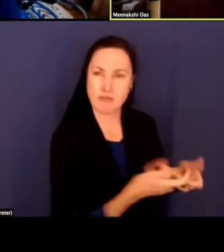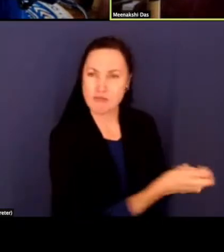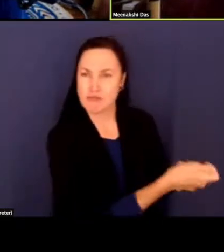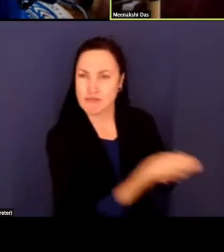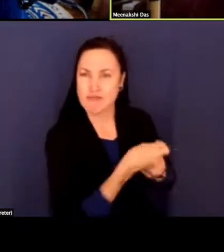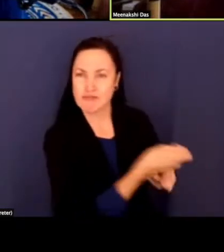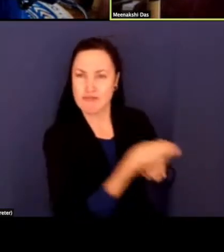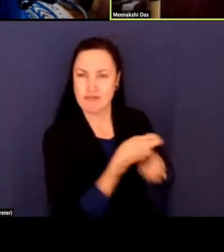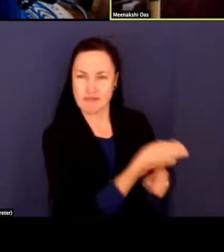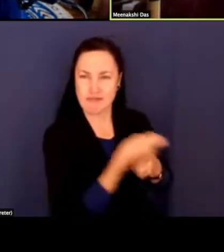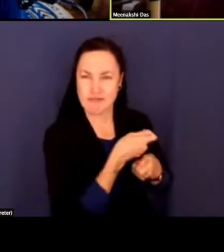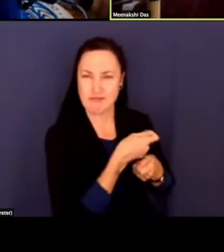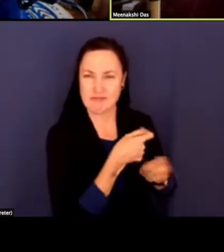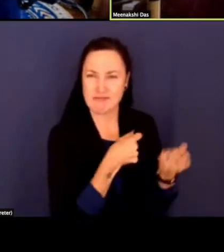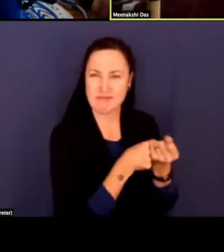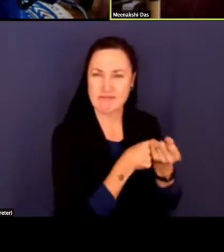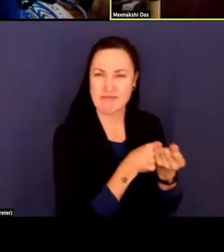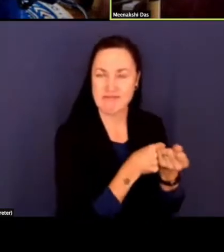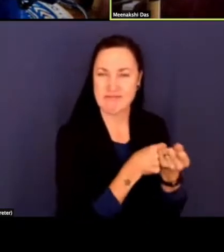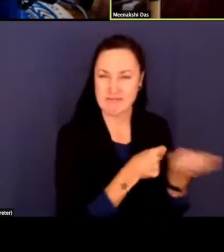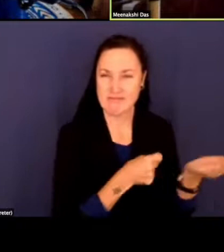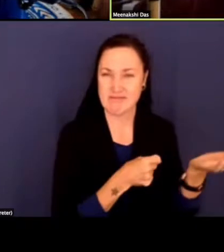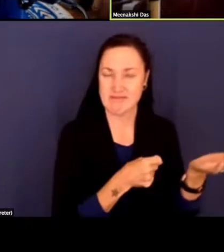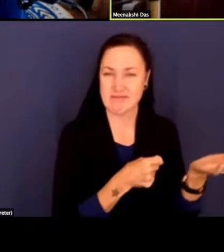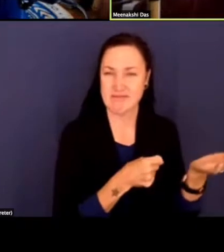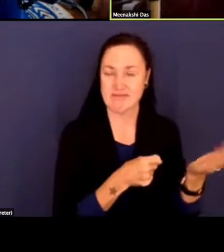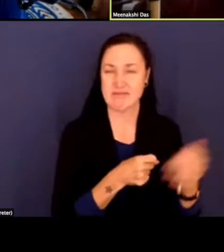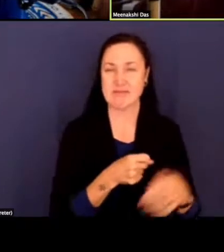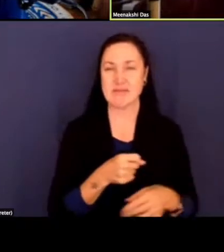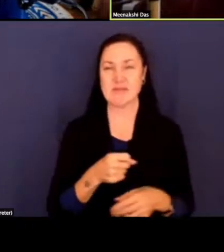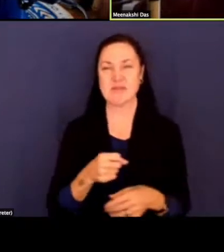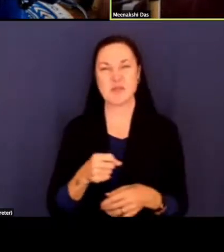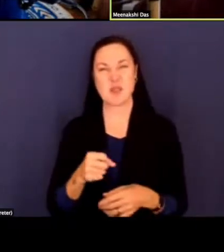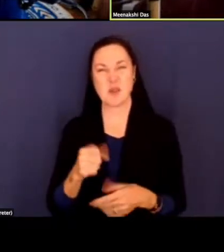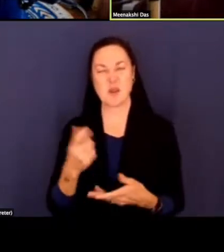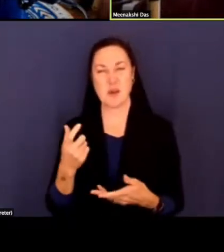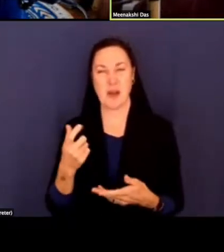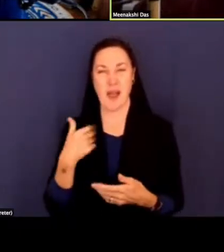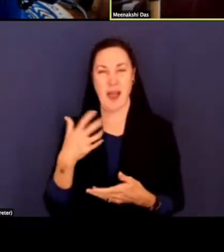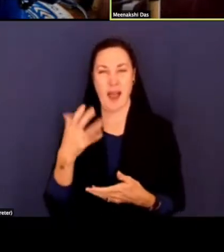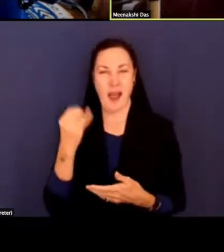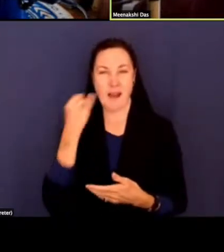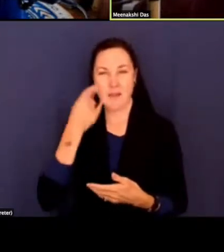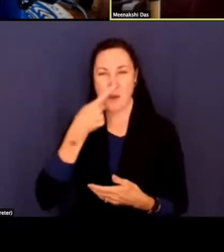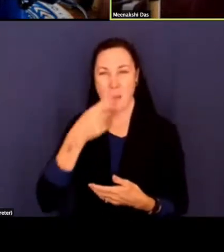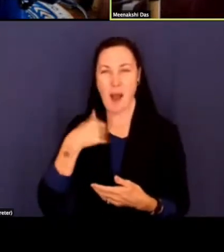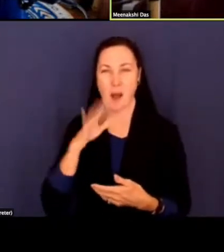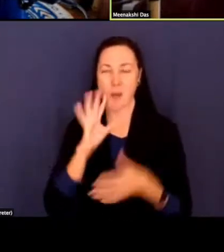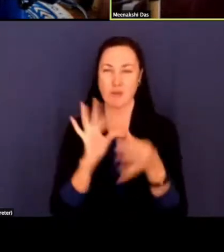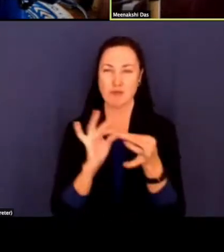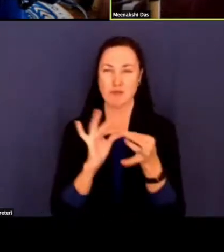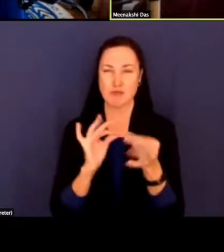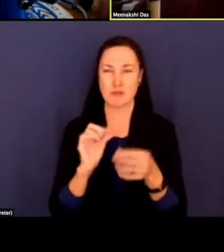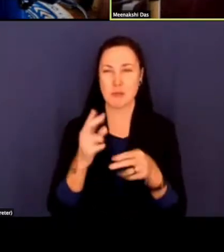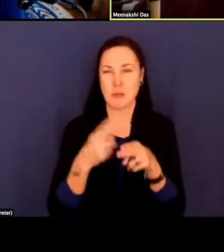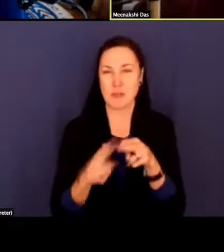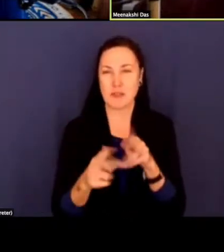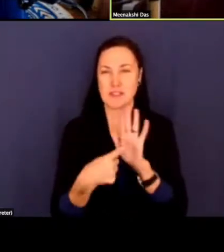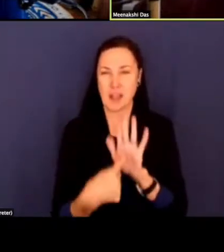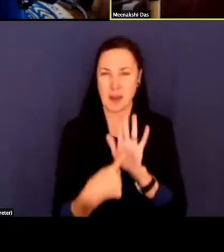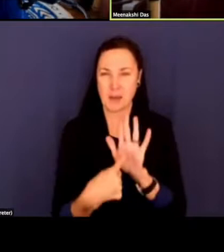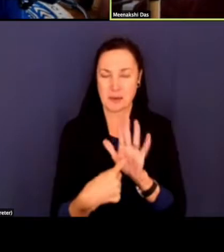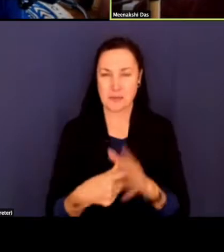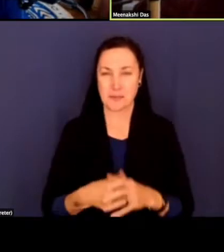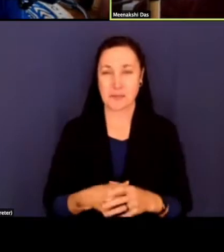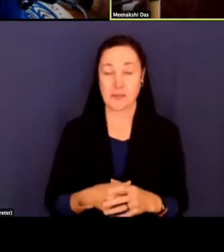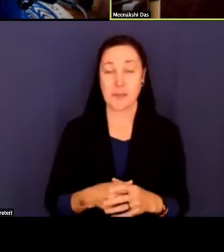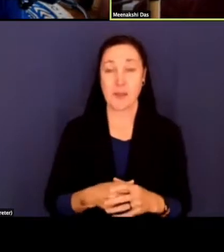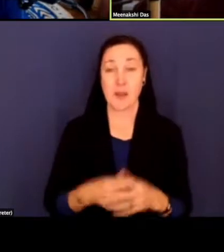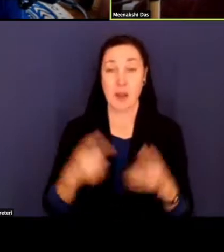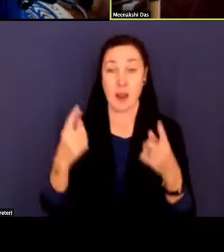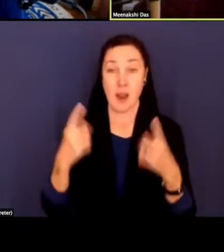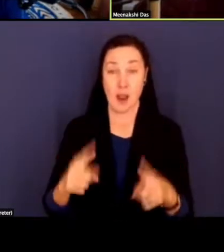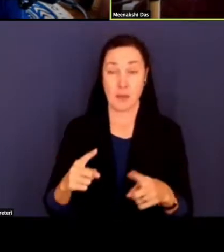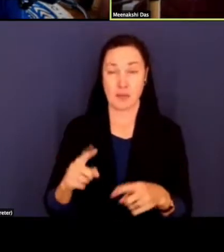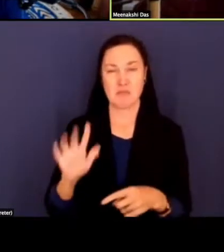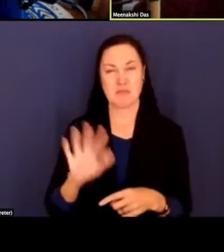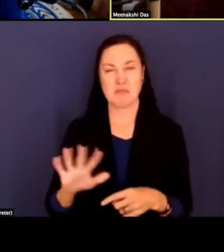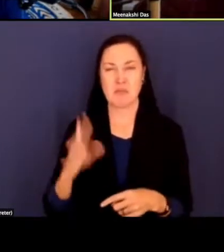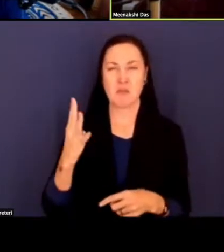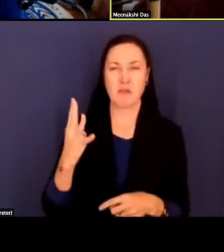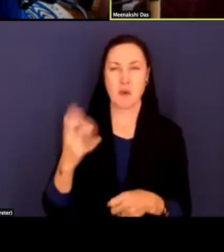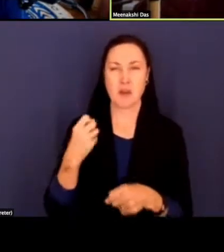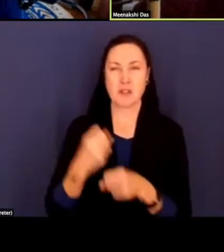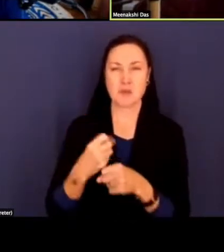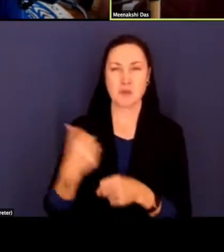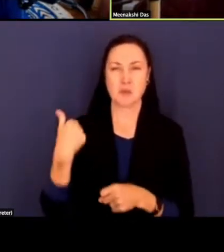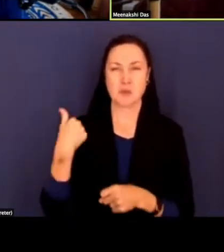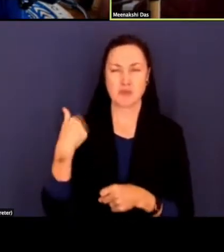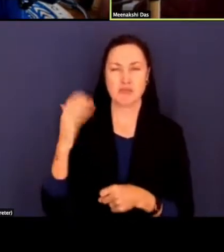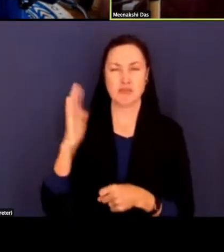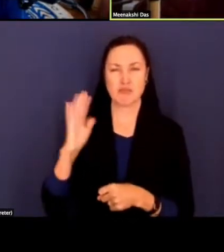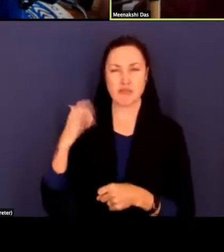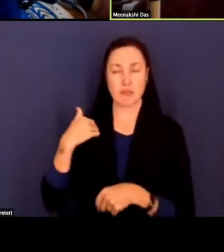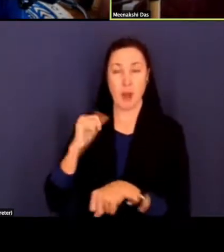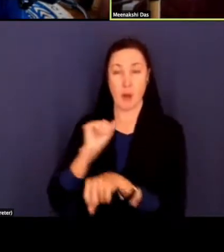I just want to share a small example. I think four years back, I was working as a researcher for